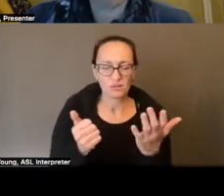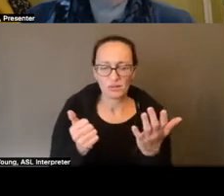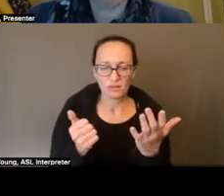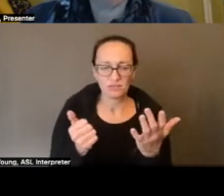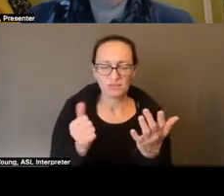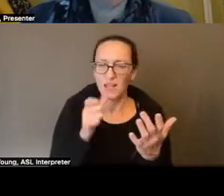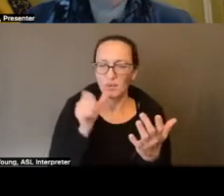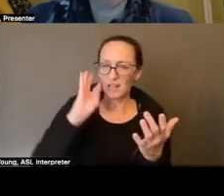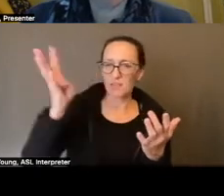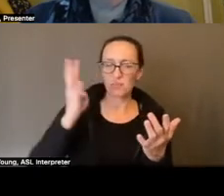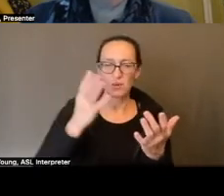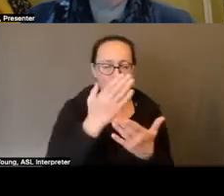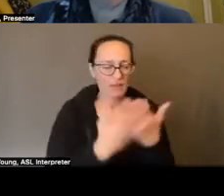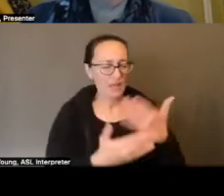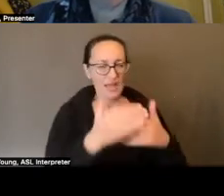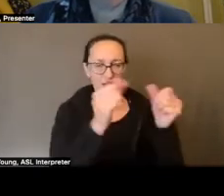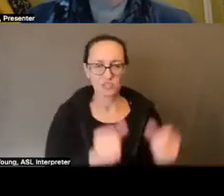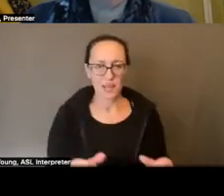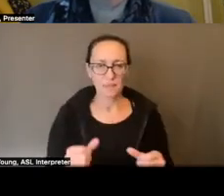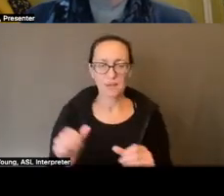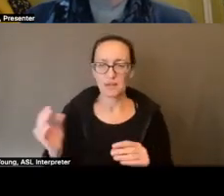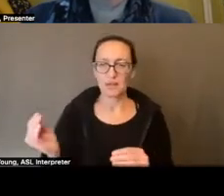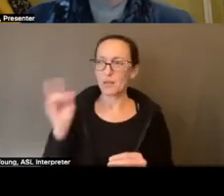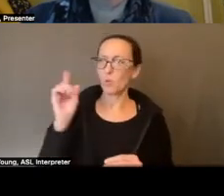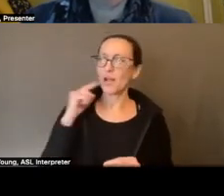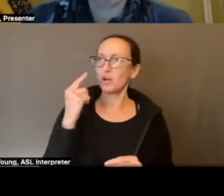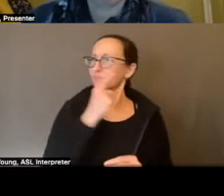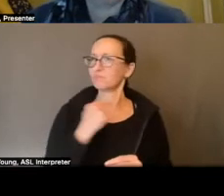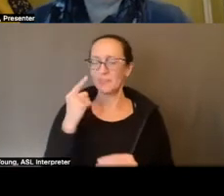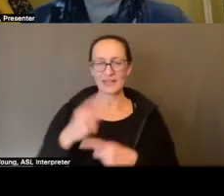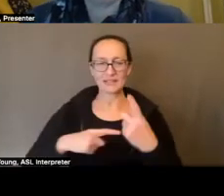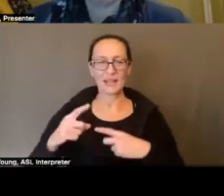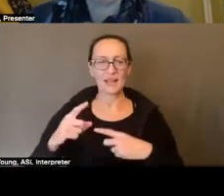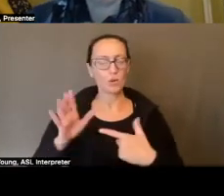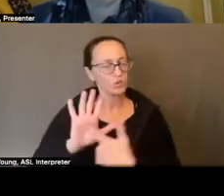combined with consonant-vowel pairs. I'll show you a quick example.